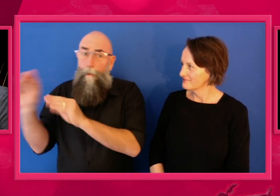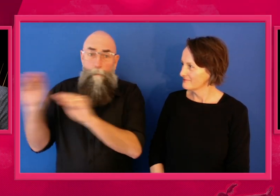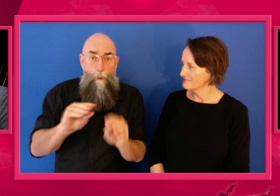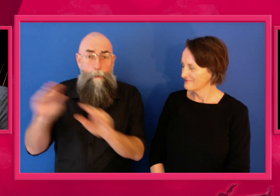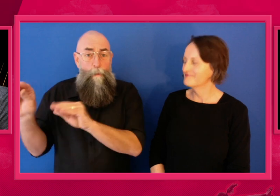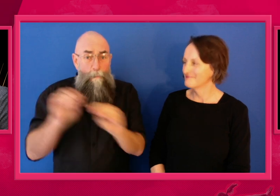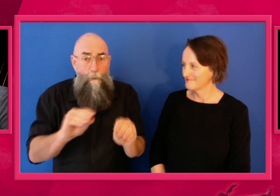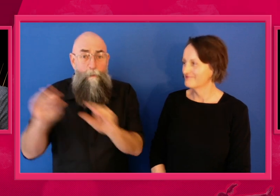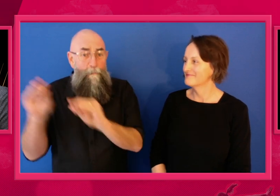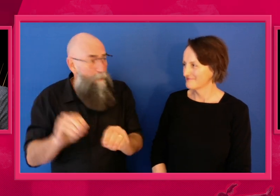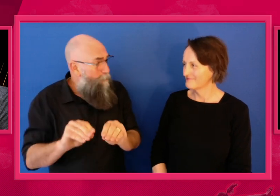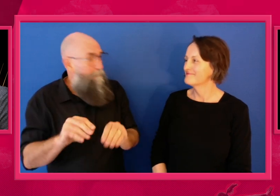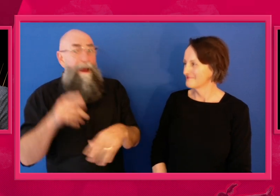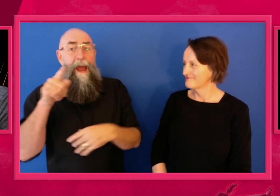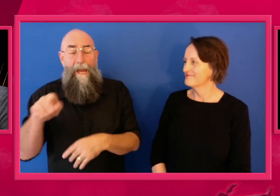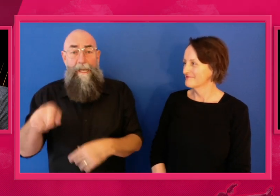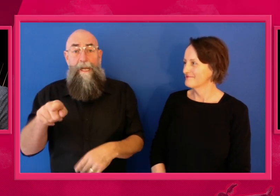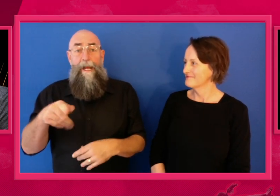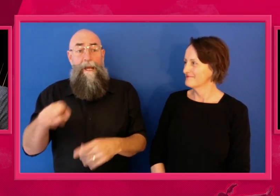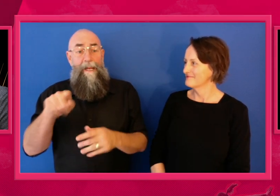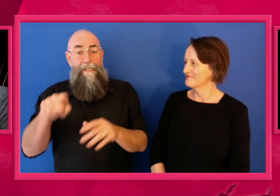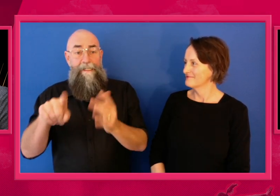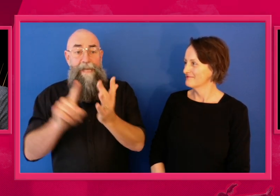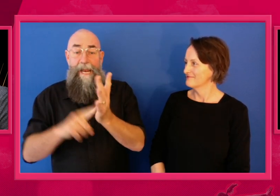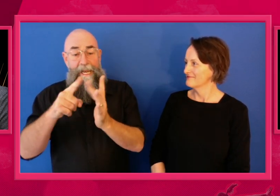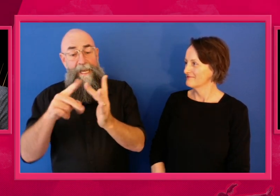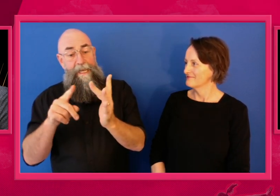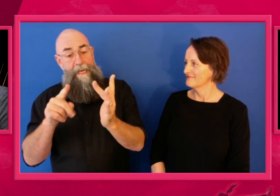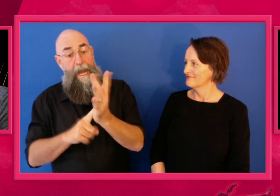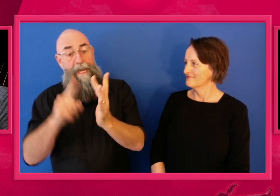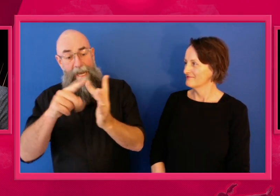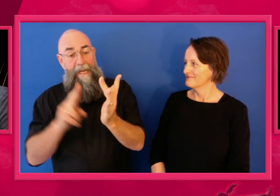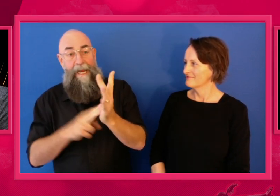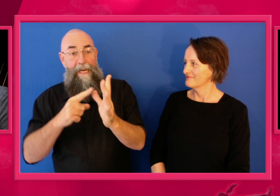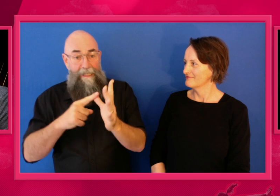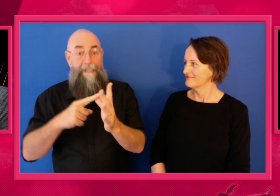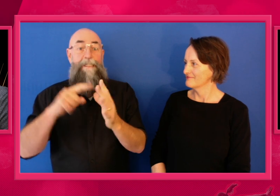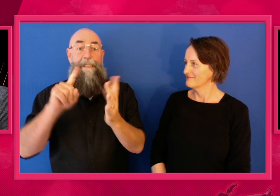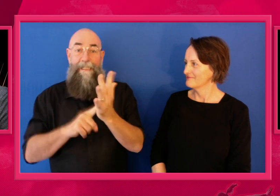when Yang Qian was speaking in Mandarin, and it being interpreted by Lina Lei, I just thought